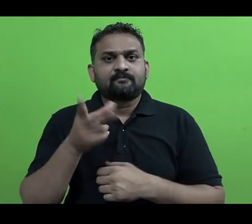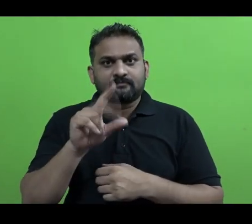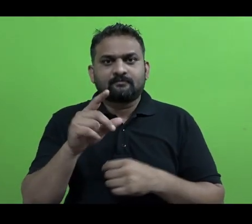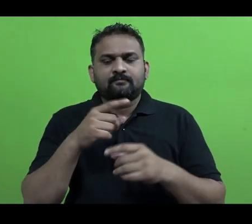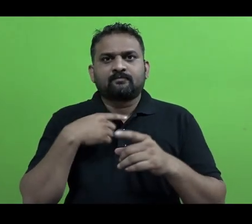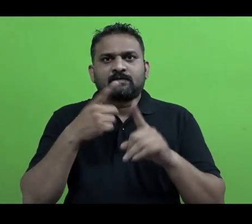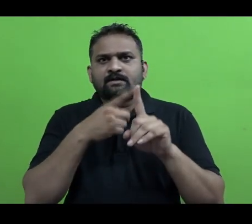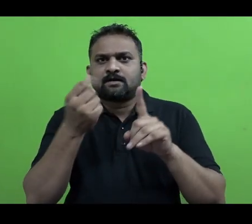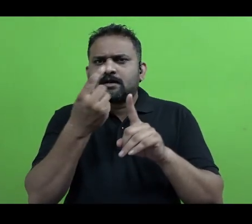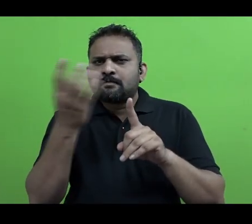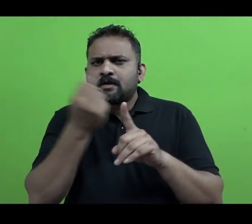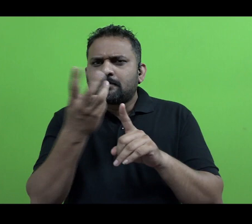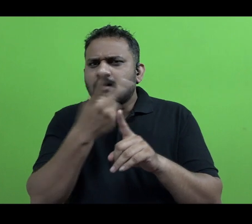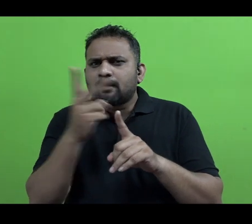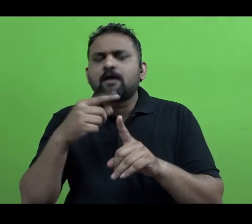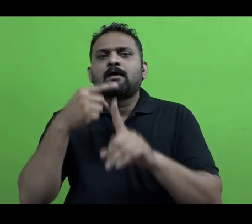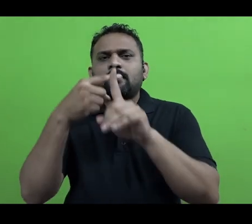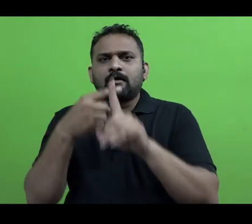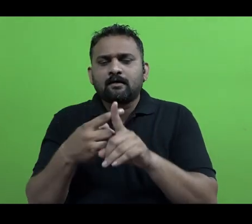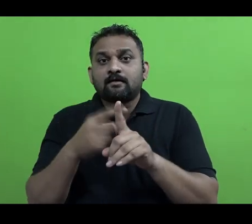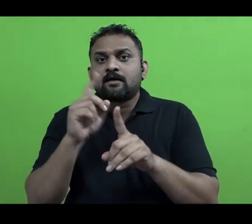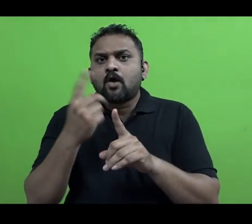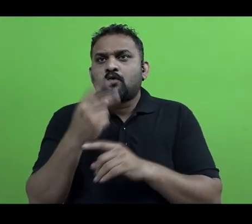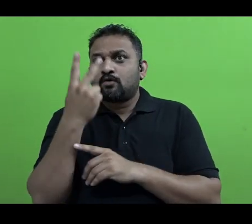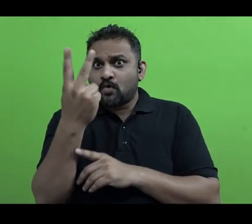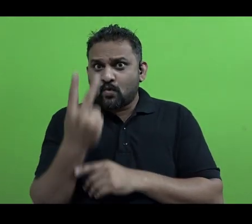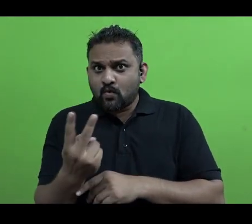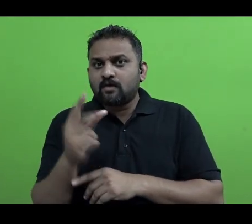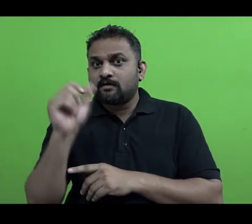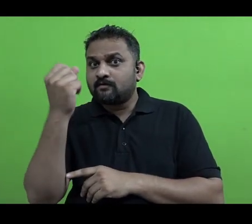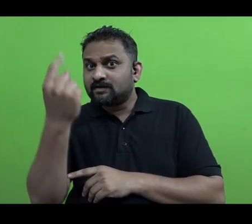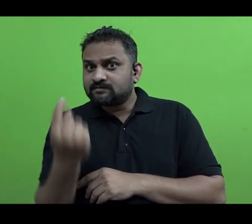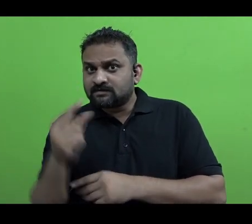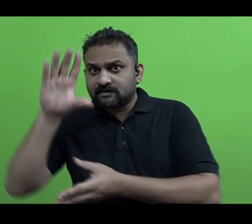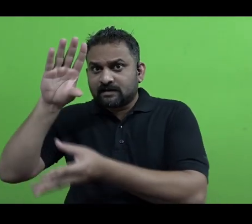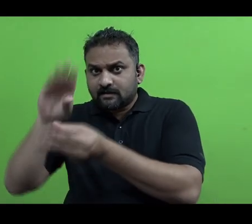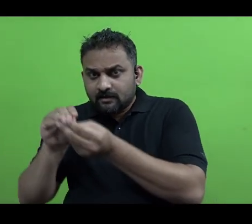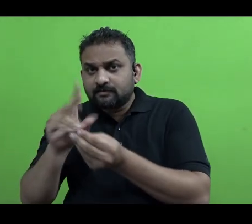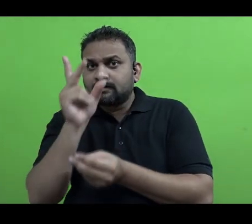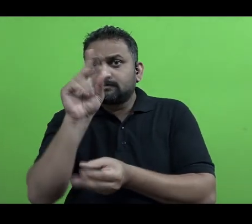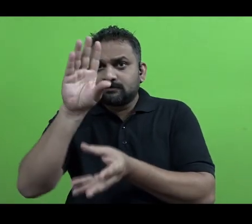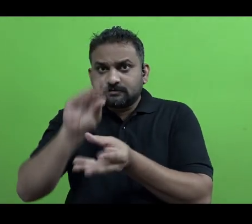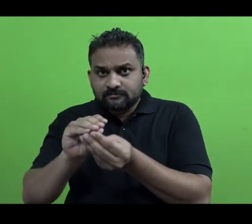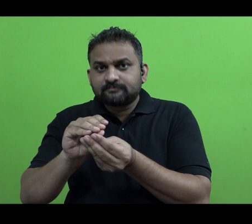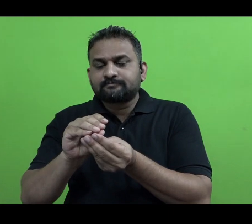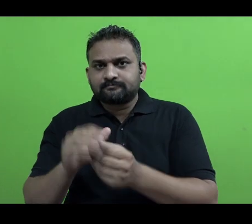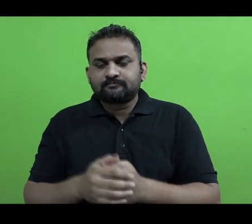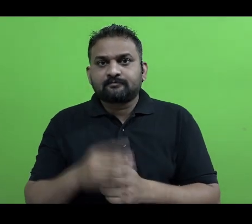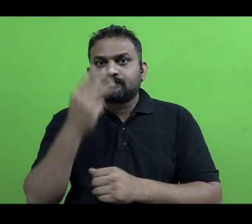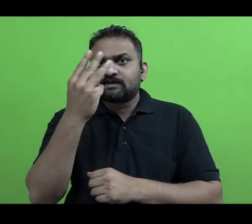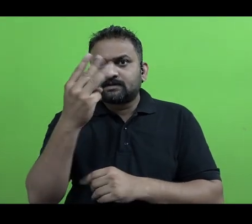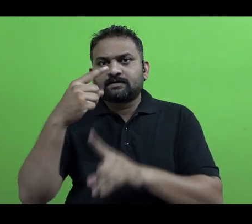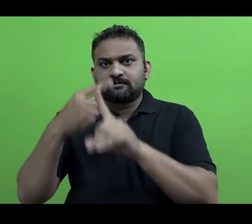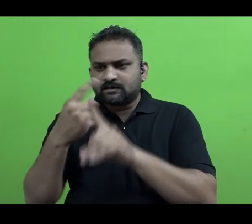Once again we will add the numbers in the units place. So we will add three plus one.